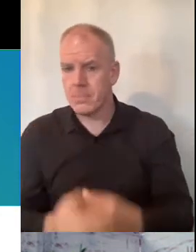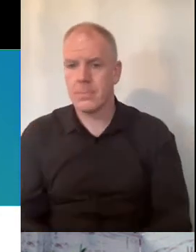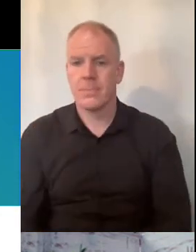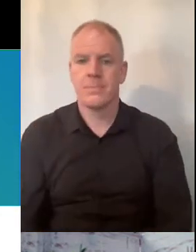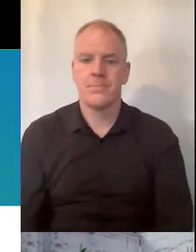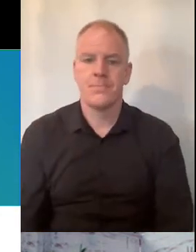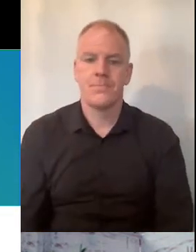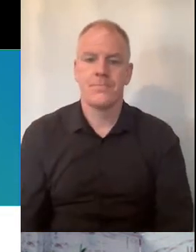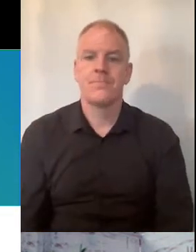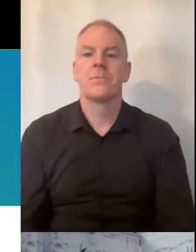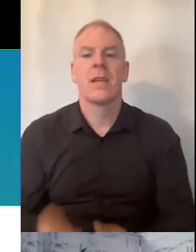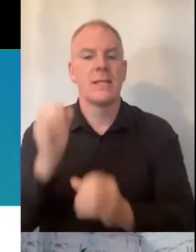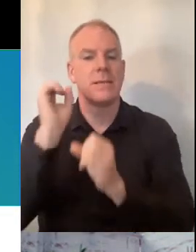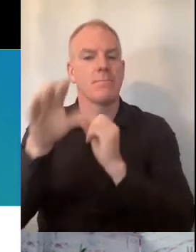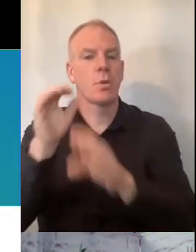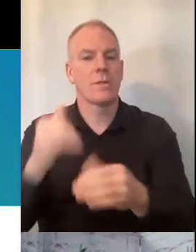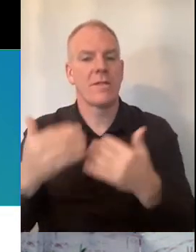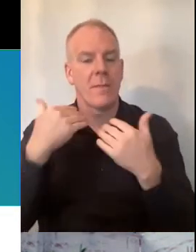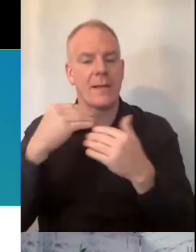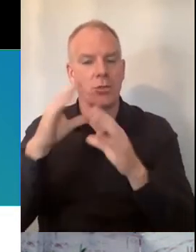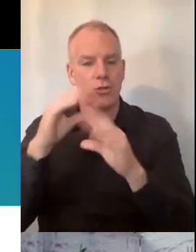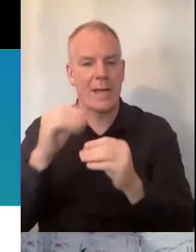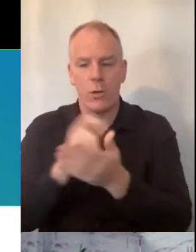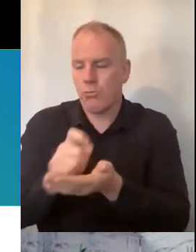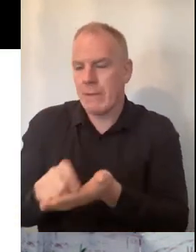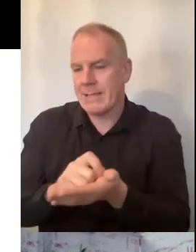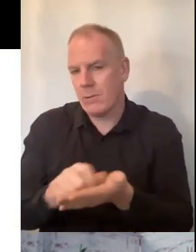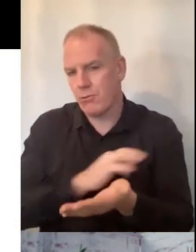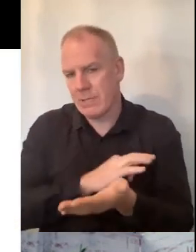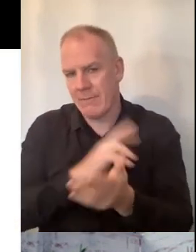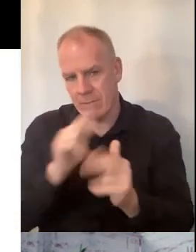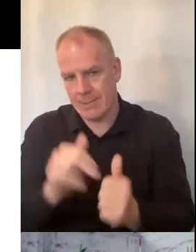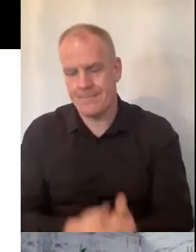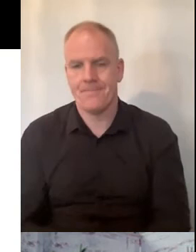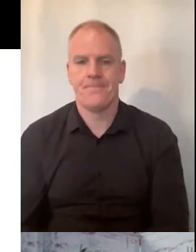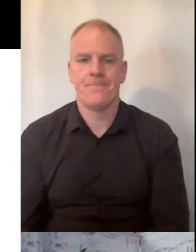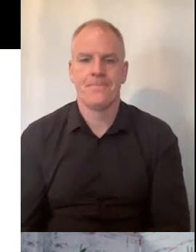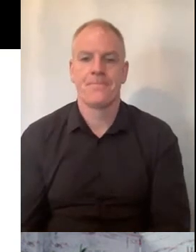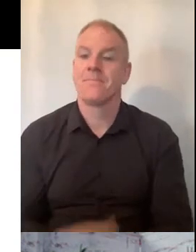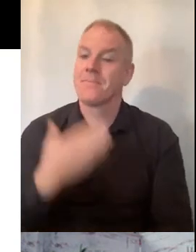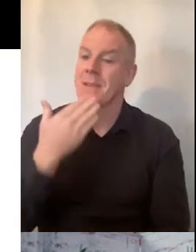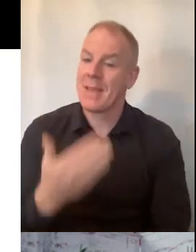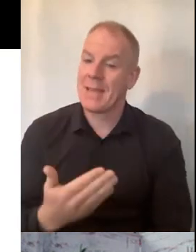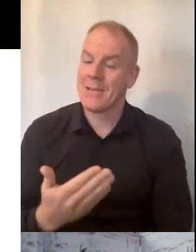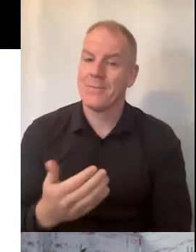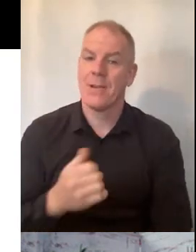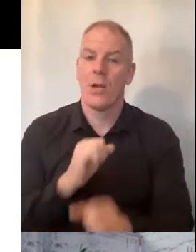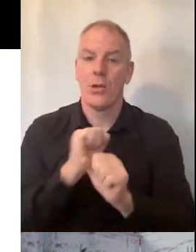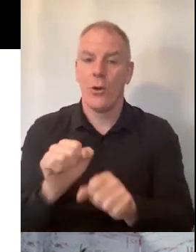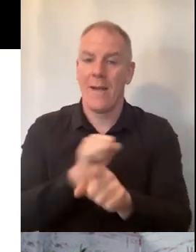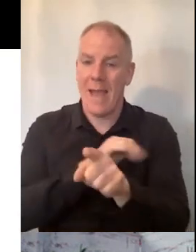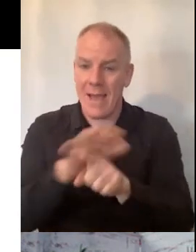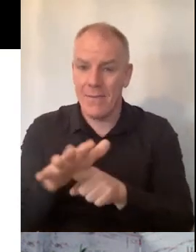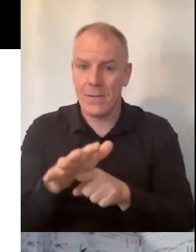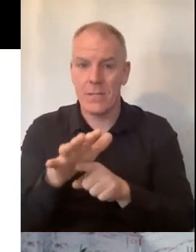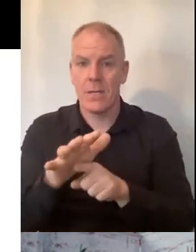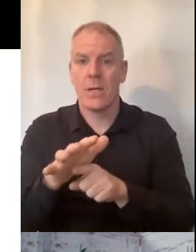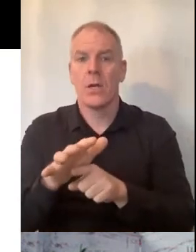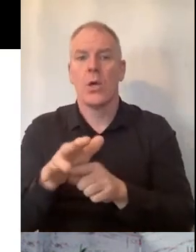So you can put that in the chat or you can just jot those down. And thank you, your influence and your use your influence